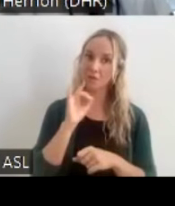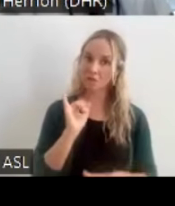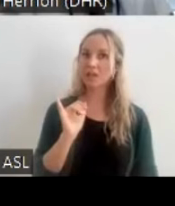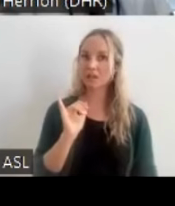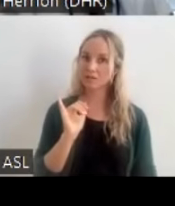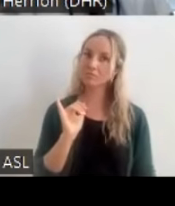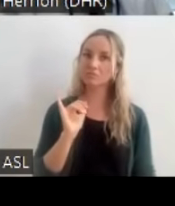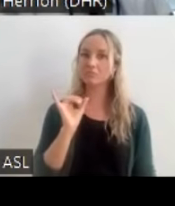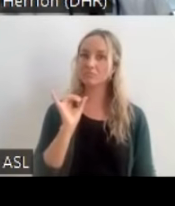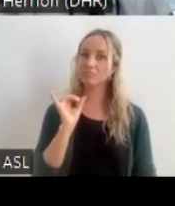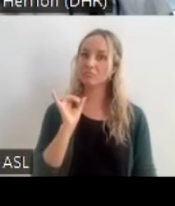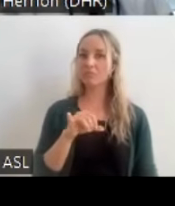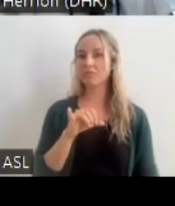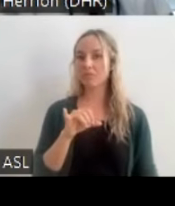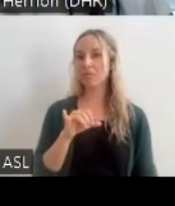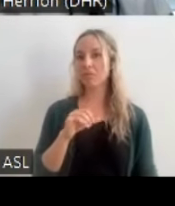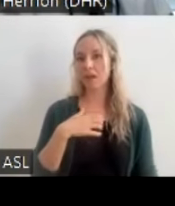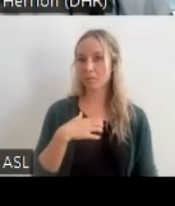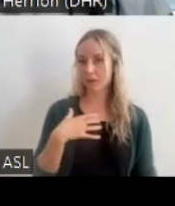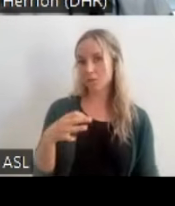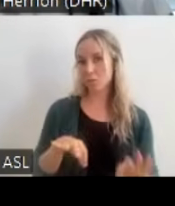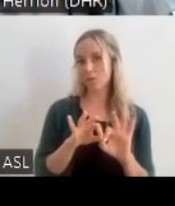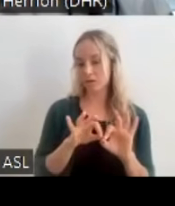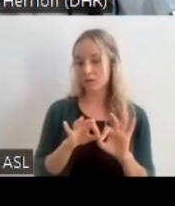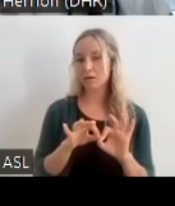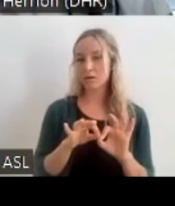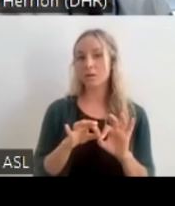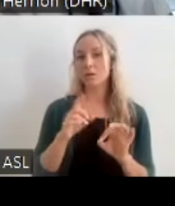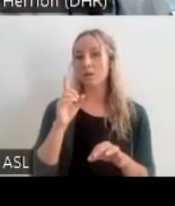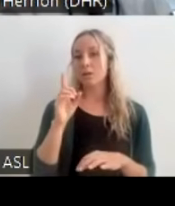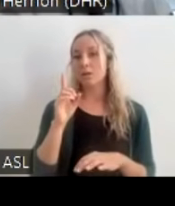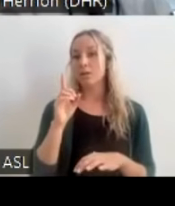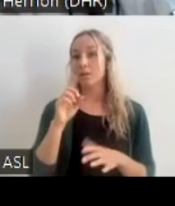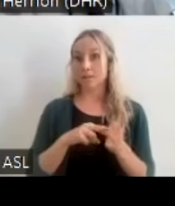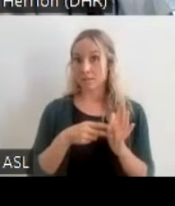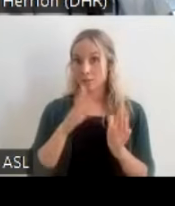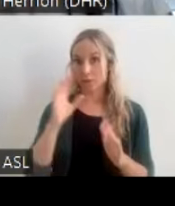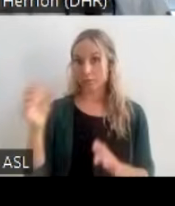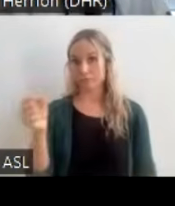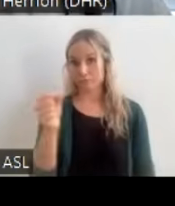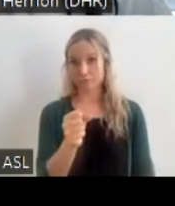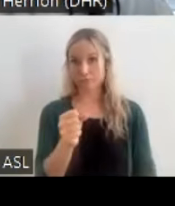the case before an administrative law judge where there would be a public hearing, At the public hearing